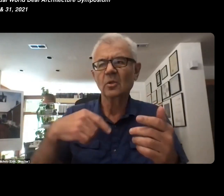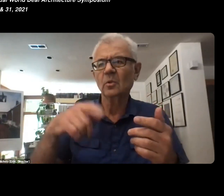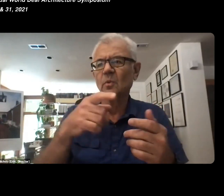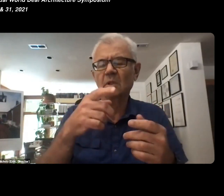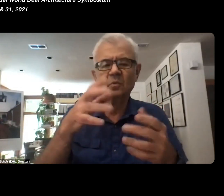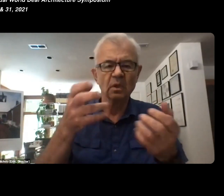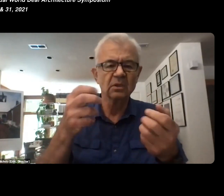in the cities.